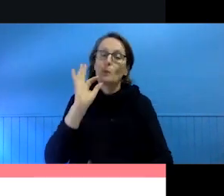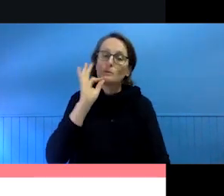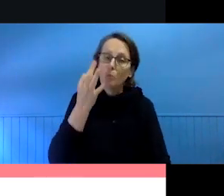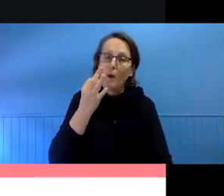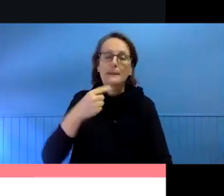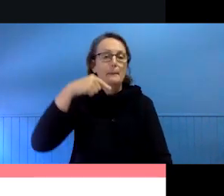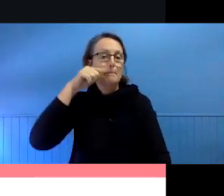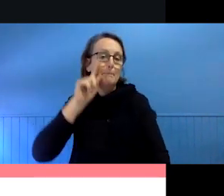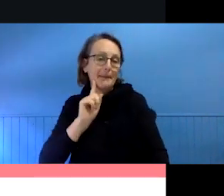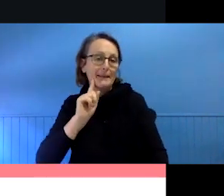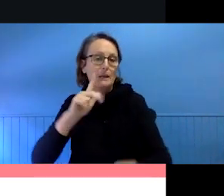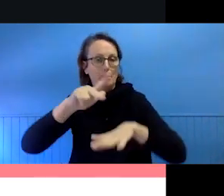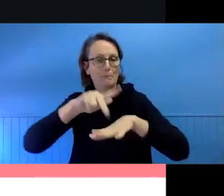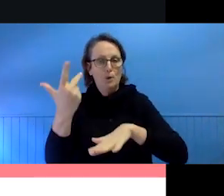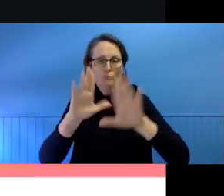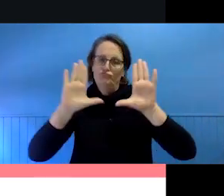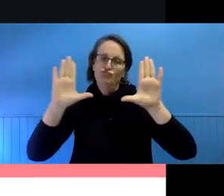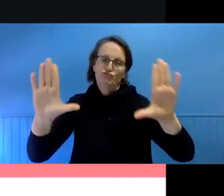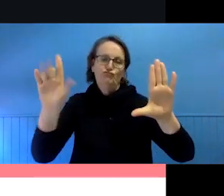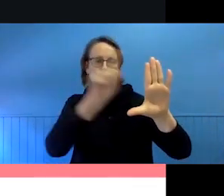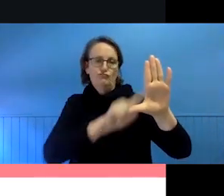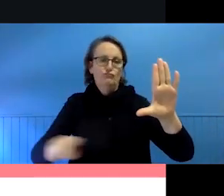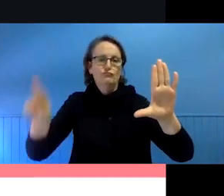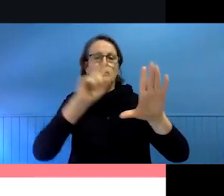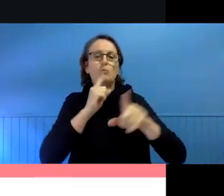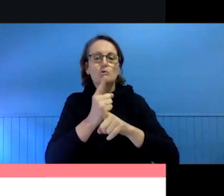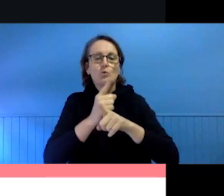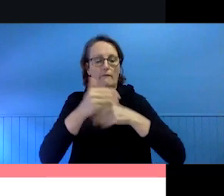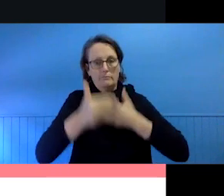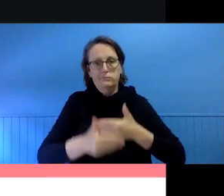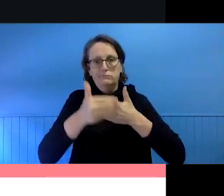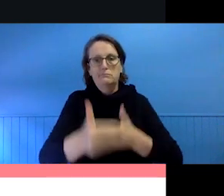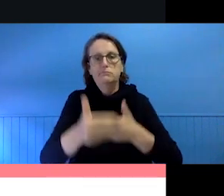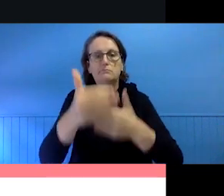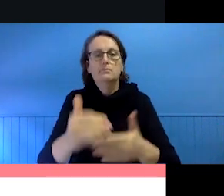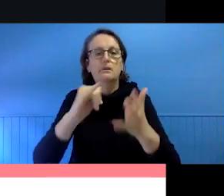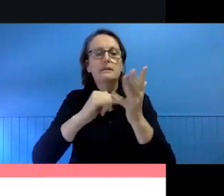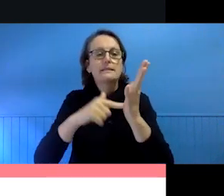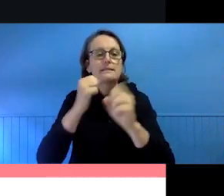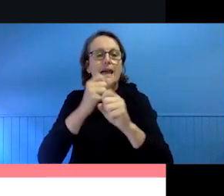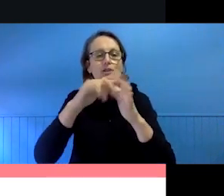This goes through the stages we're going to look at. We're going to start with an analysis of the